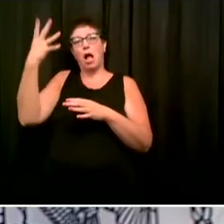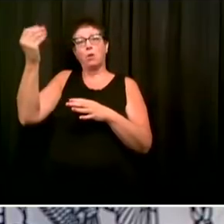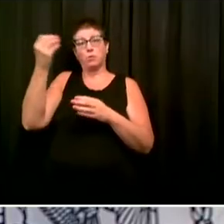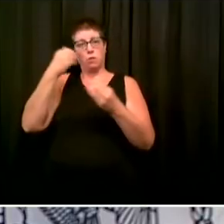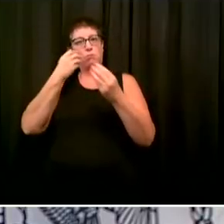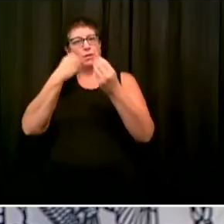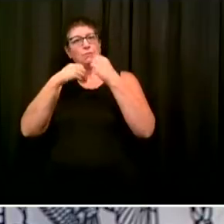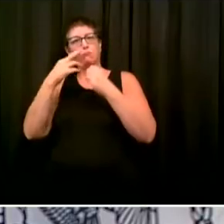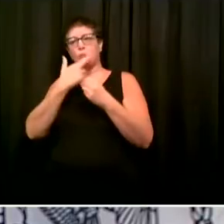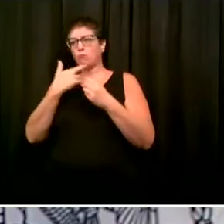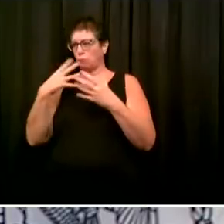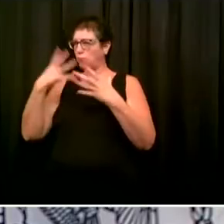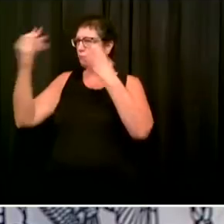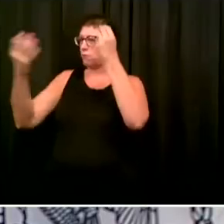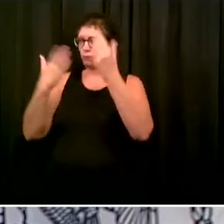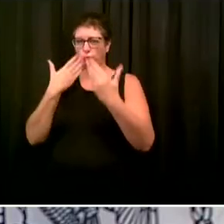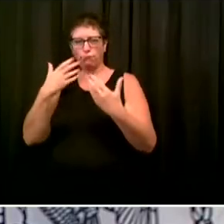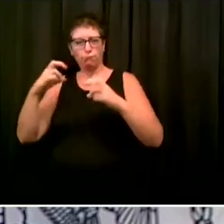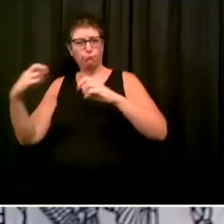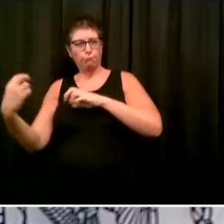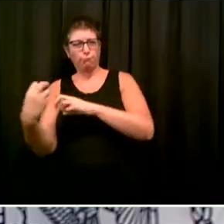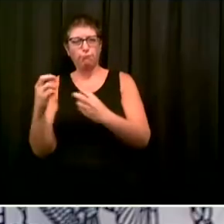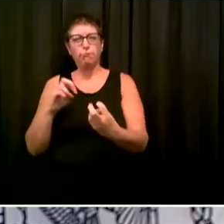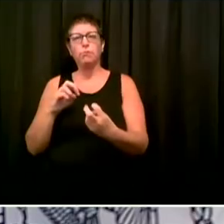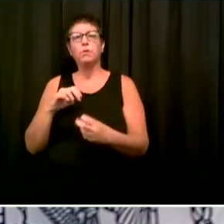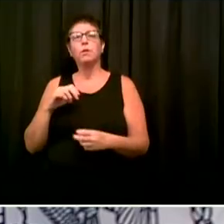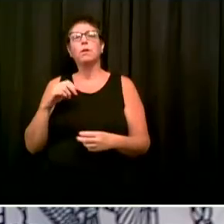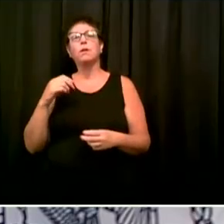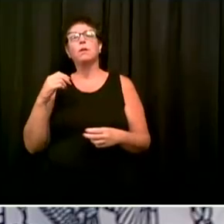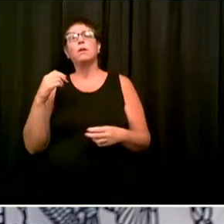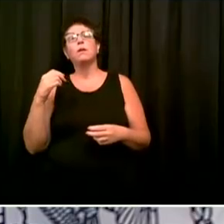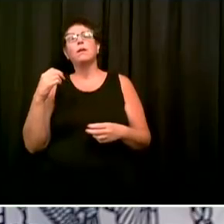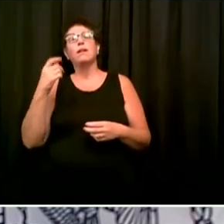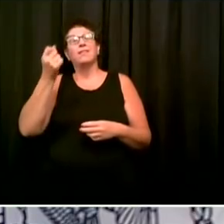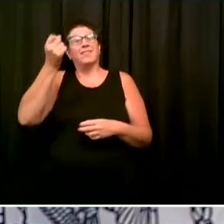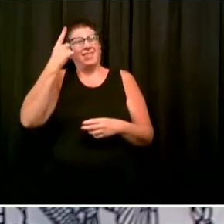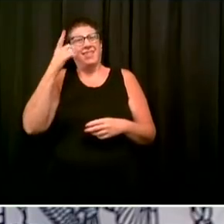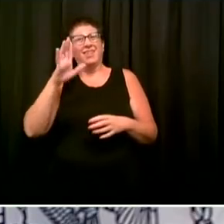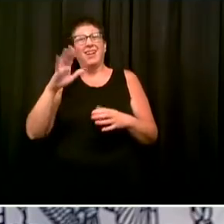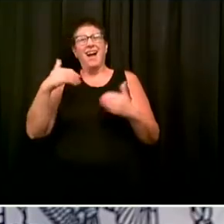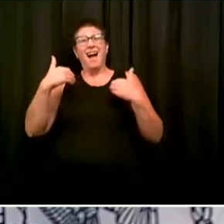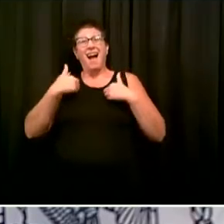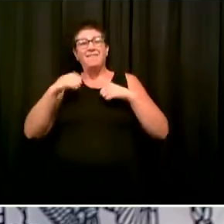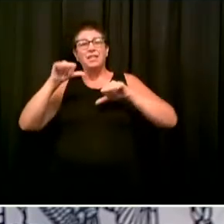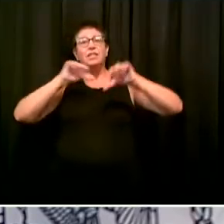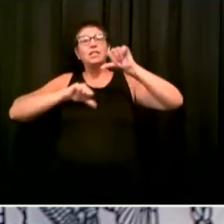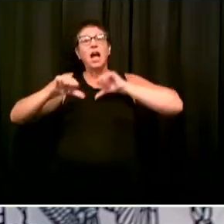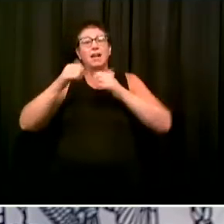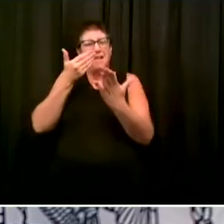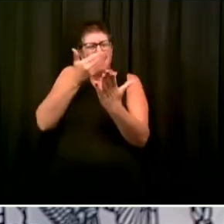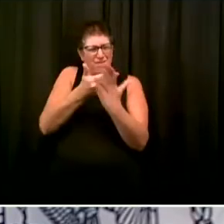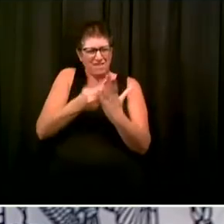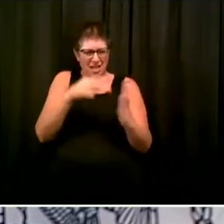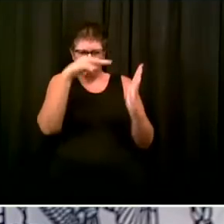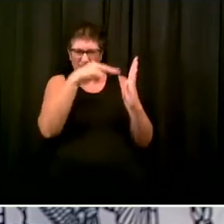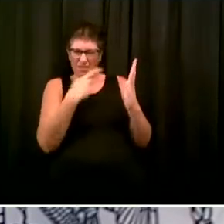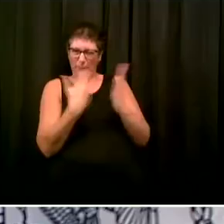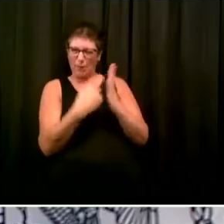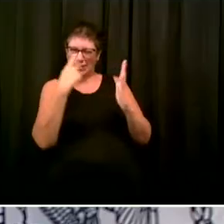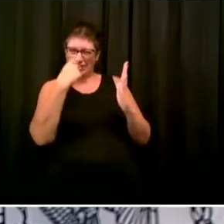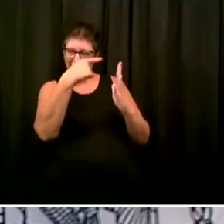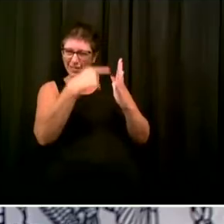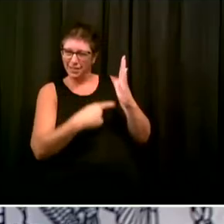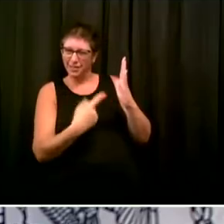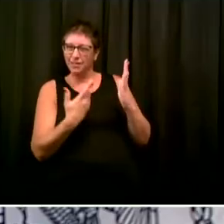THE PROBLEM IS, WE